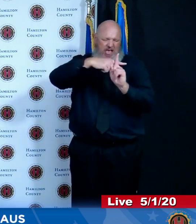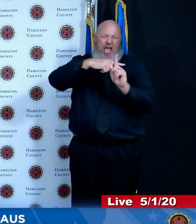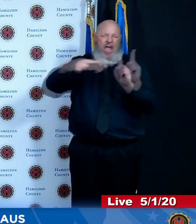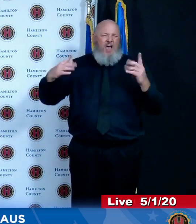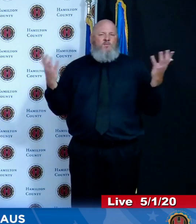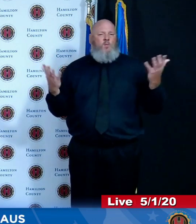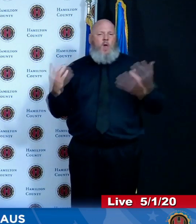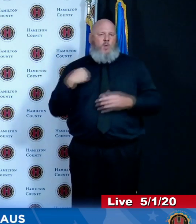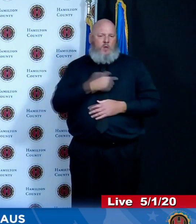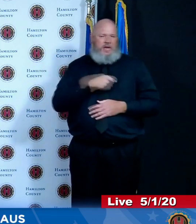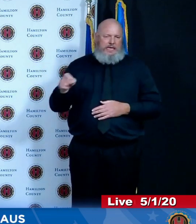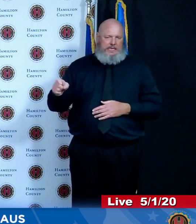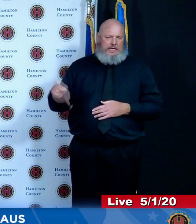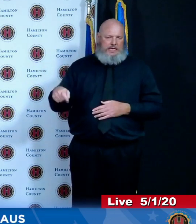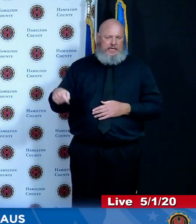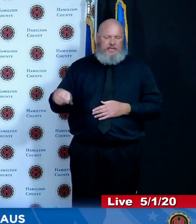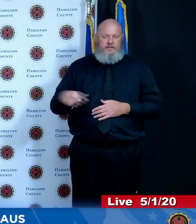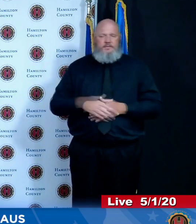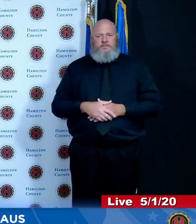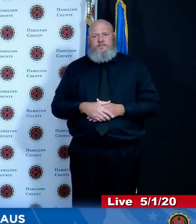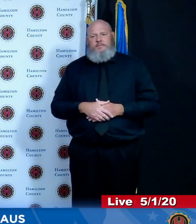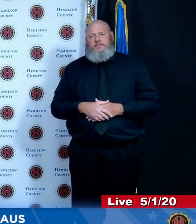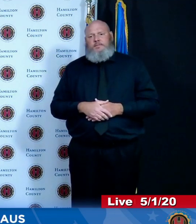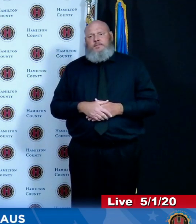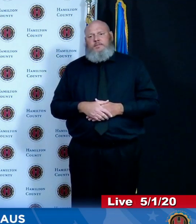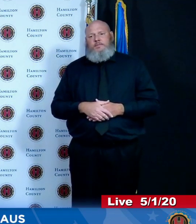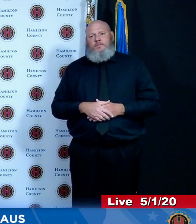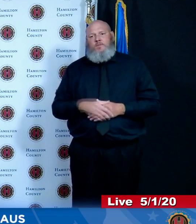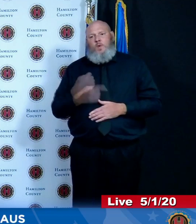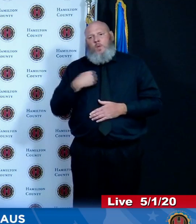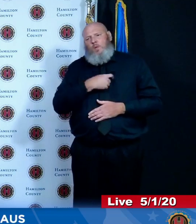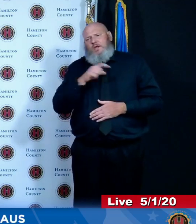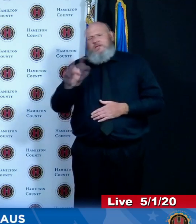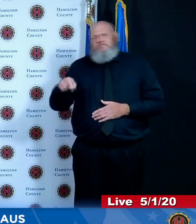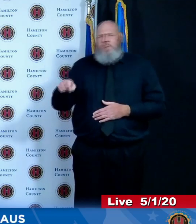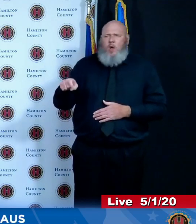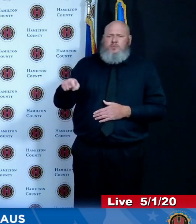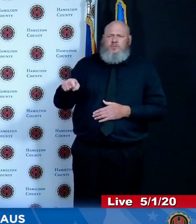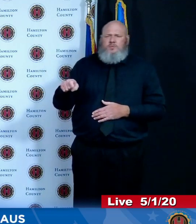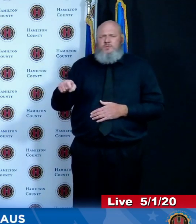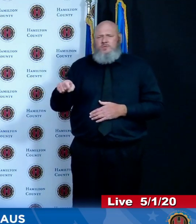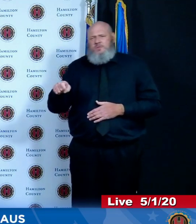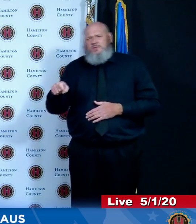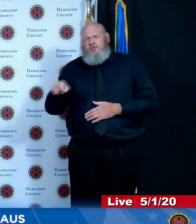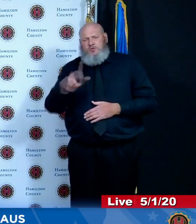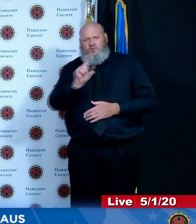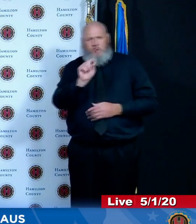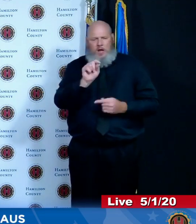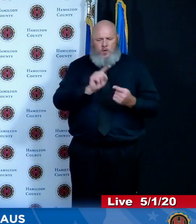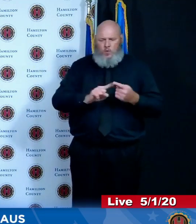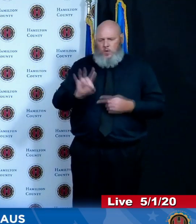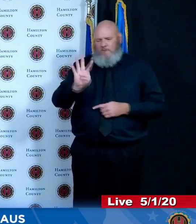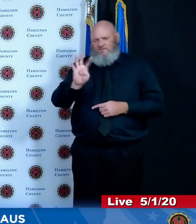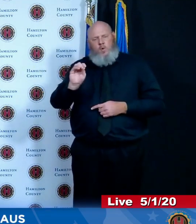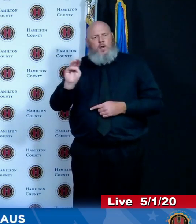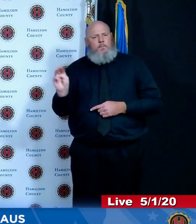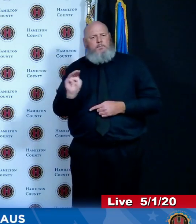coming in from the federal government through the CARES Act this is the restricted funding we've been talking about so that has hit the bank account